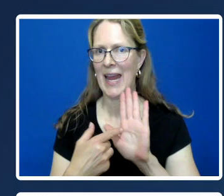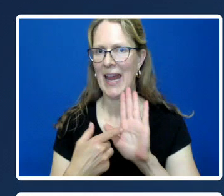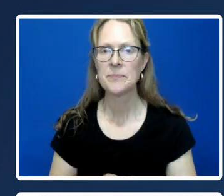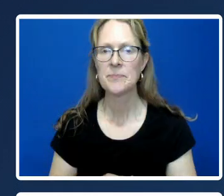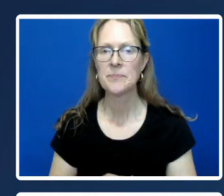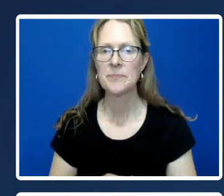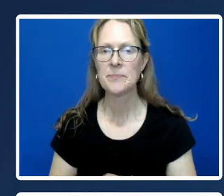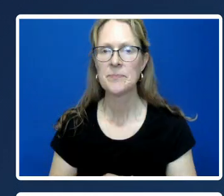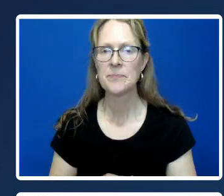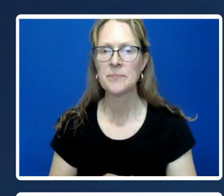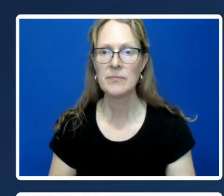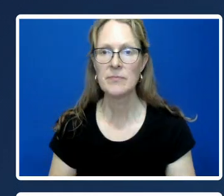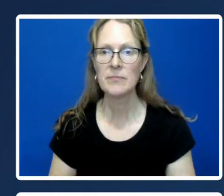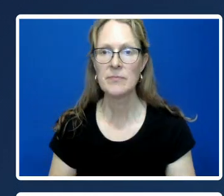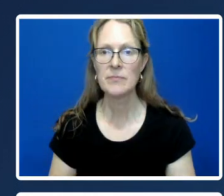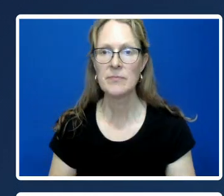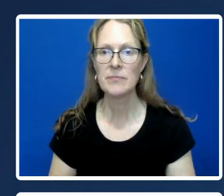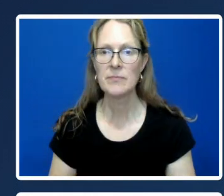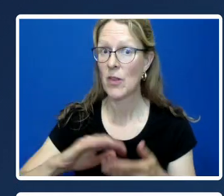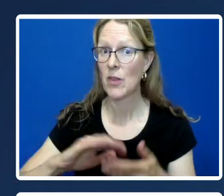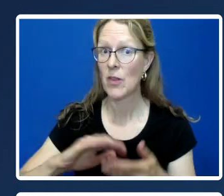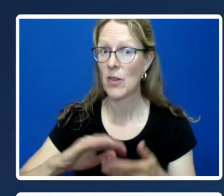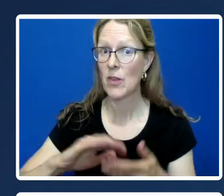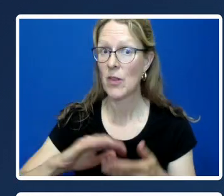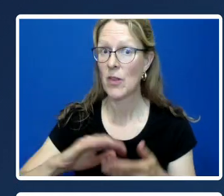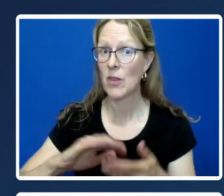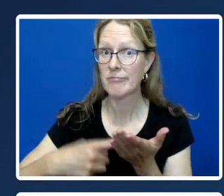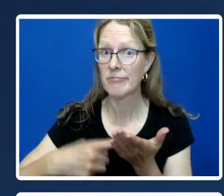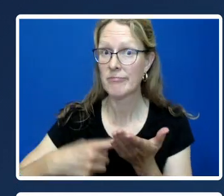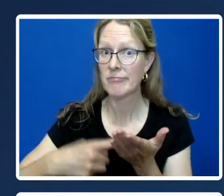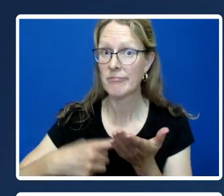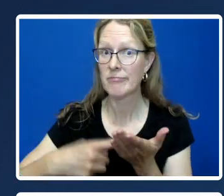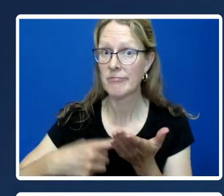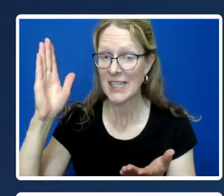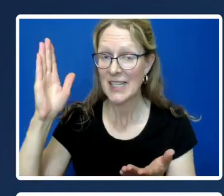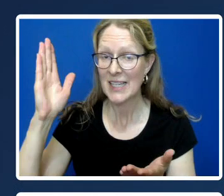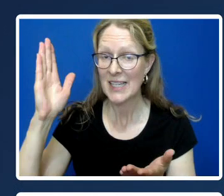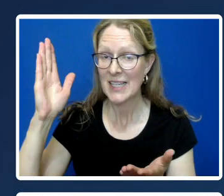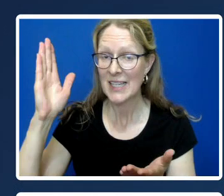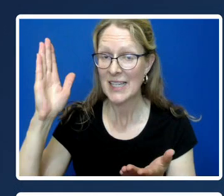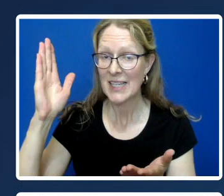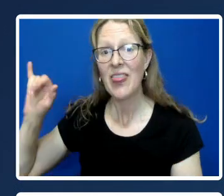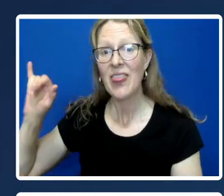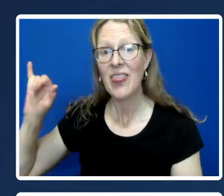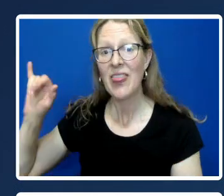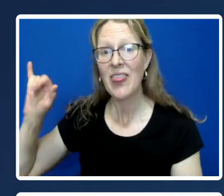know, it focuses on food and education and a lot of programming within the community.